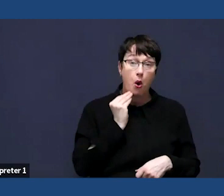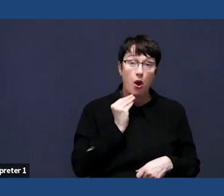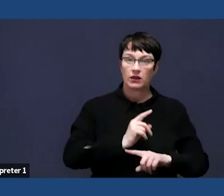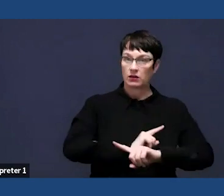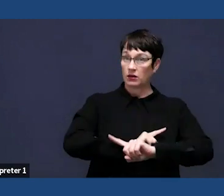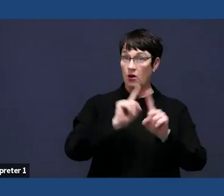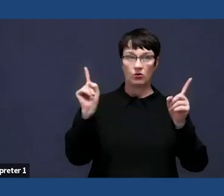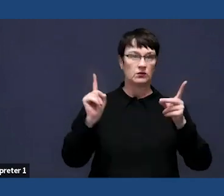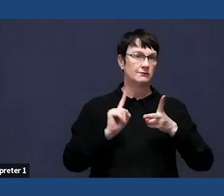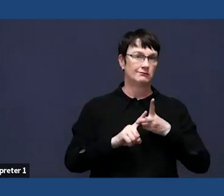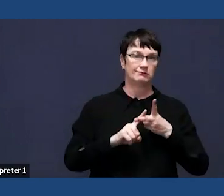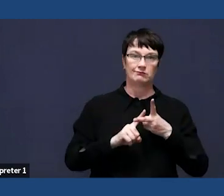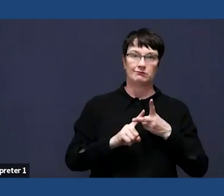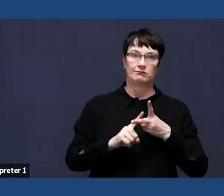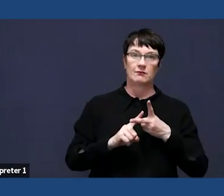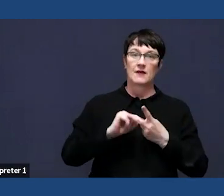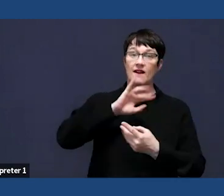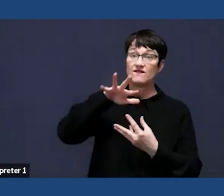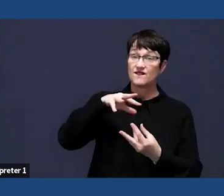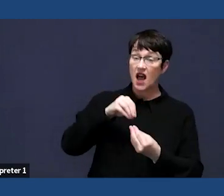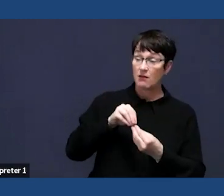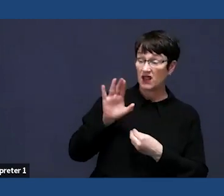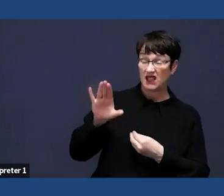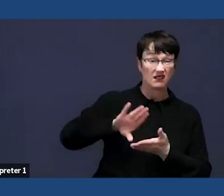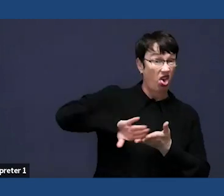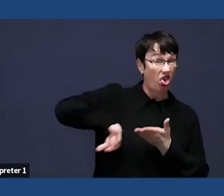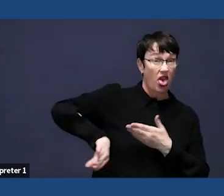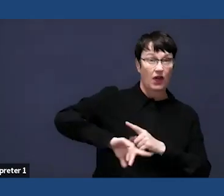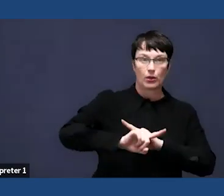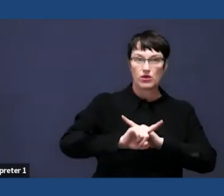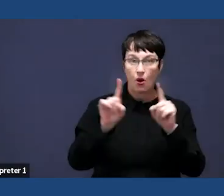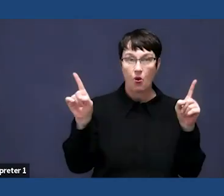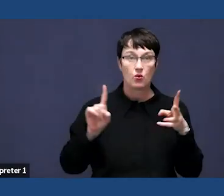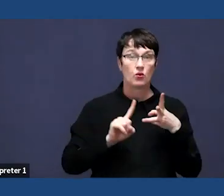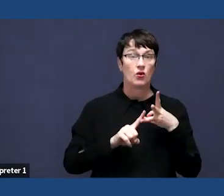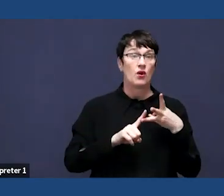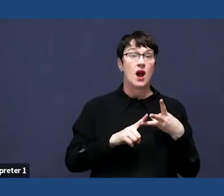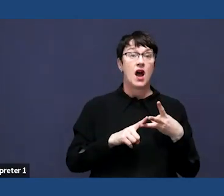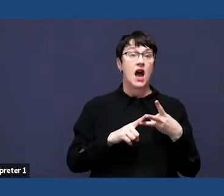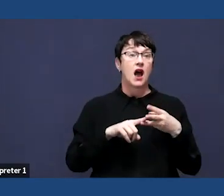And I see a role to play for business to support a Convention by doing the right thing even